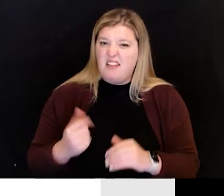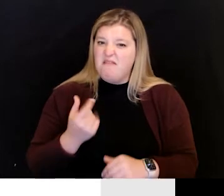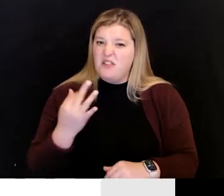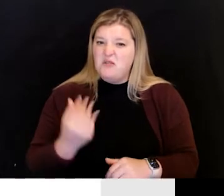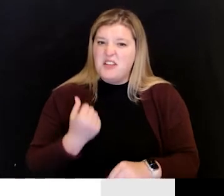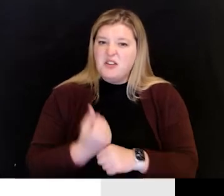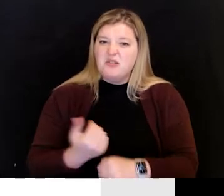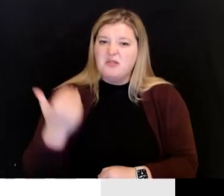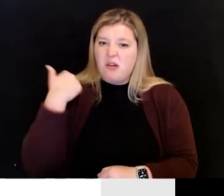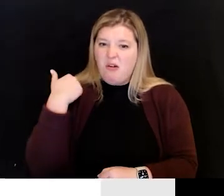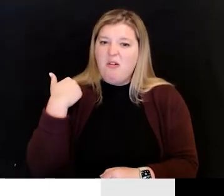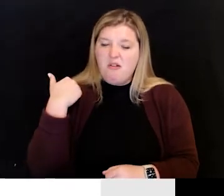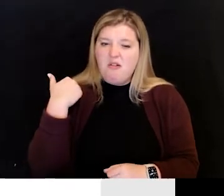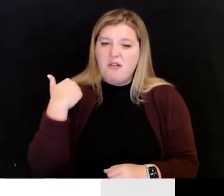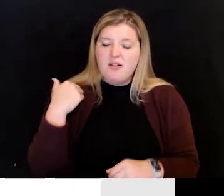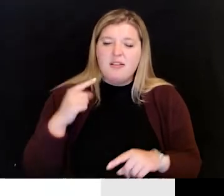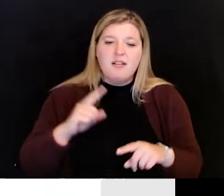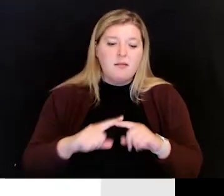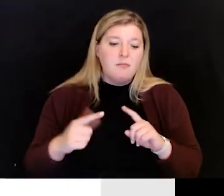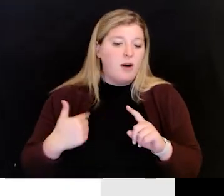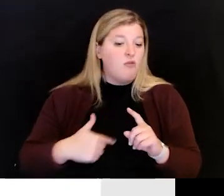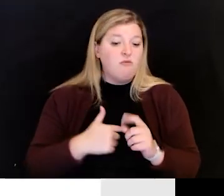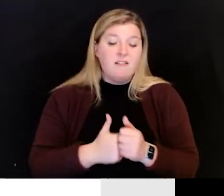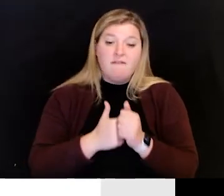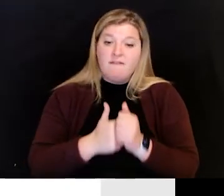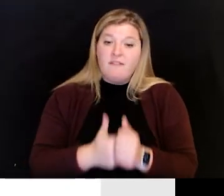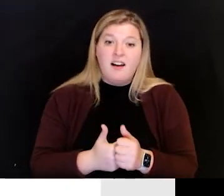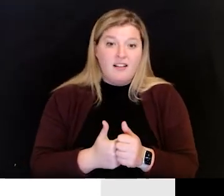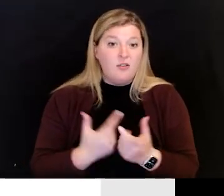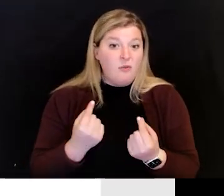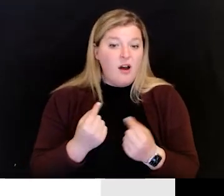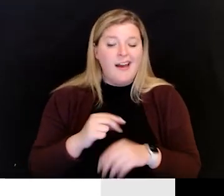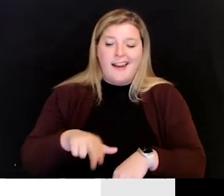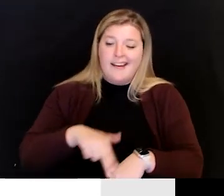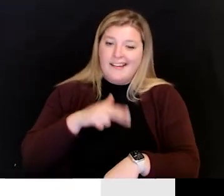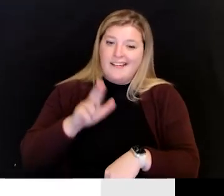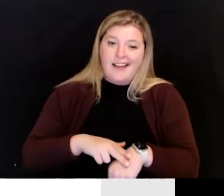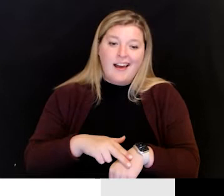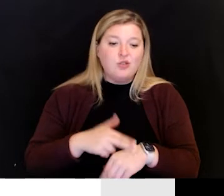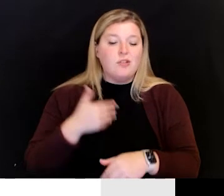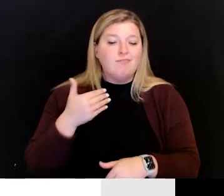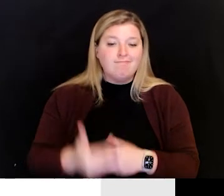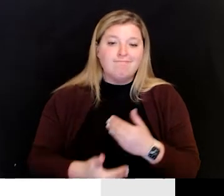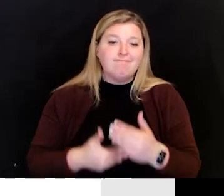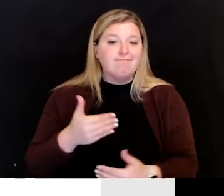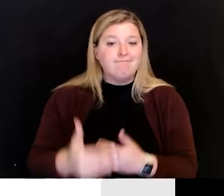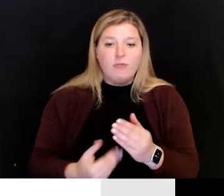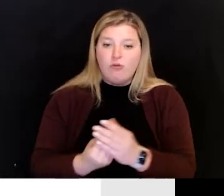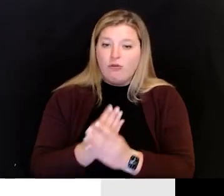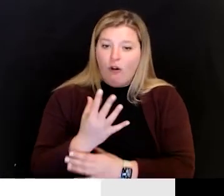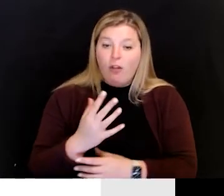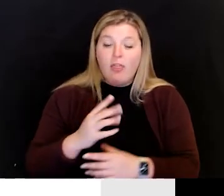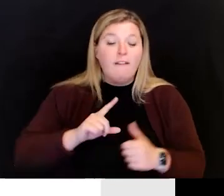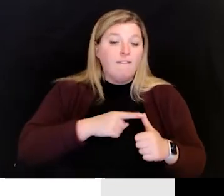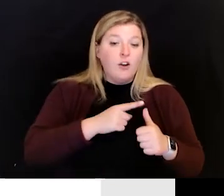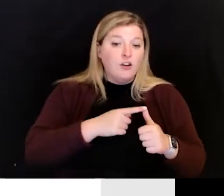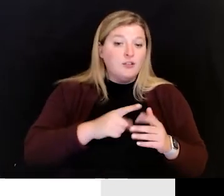But we followed a really natural pattern of growth. We started with recognizing we had a lot to learn.